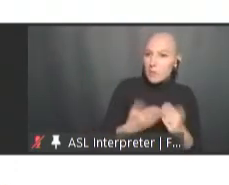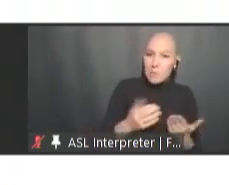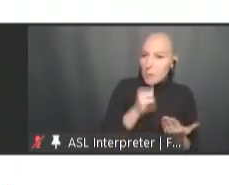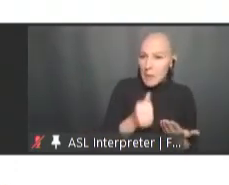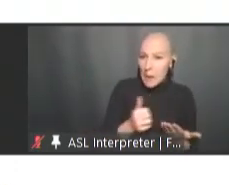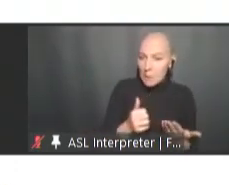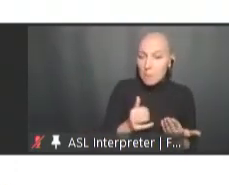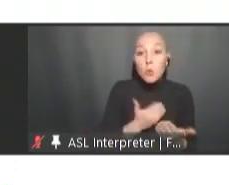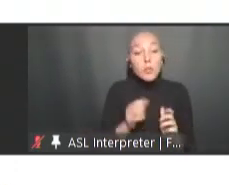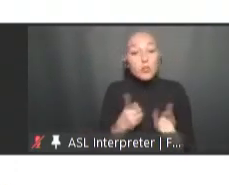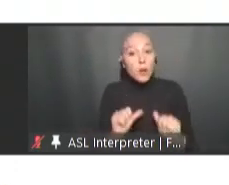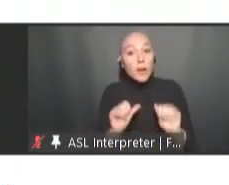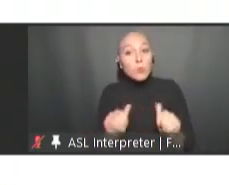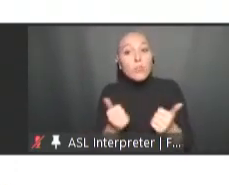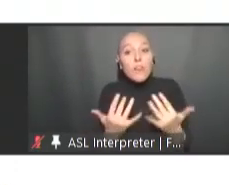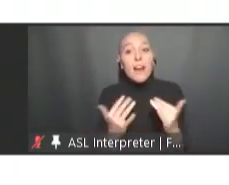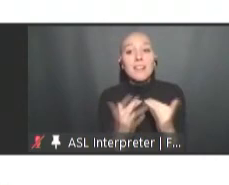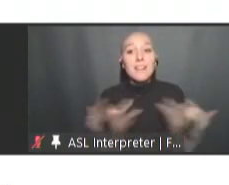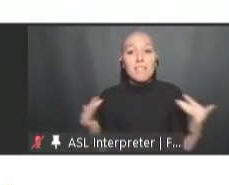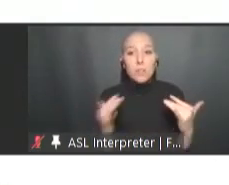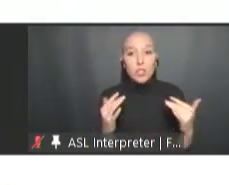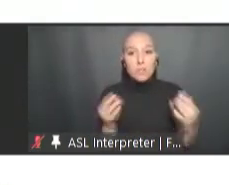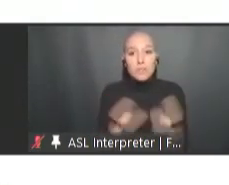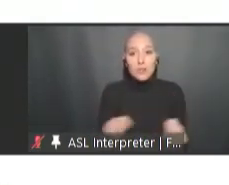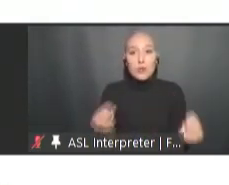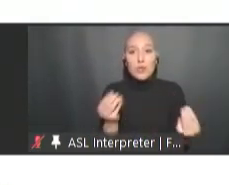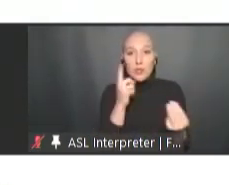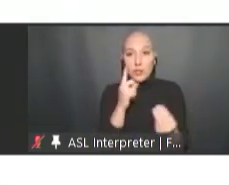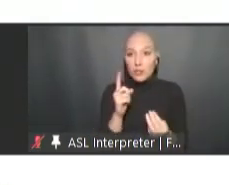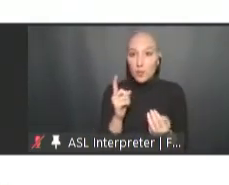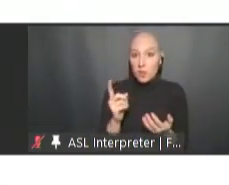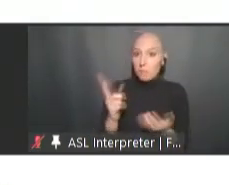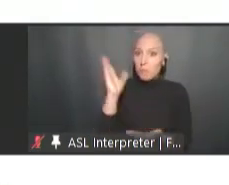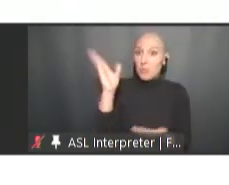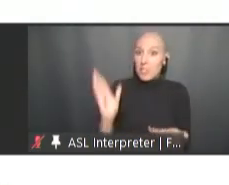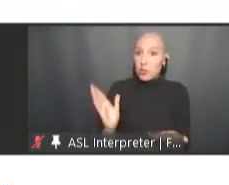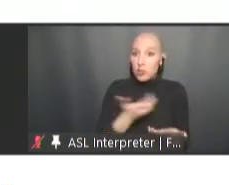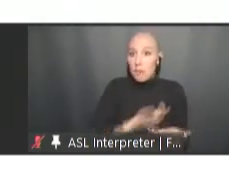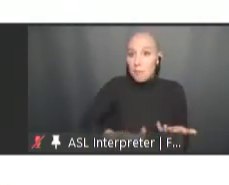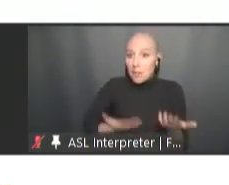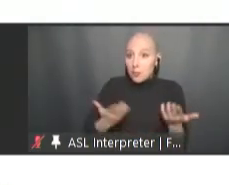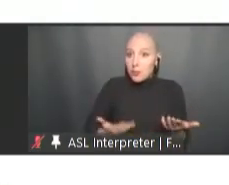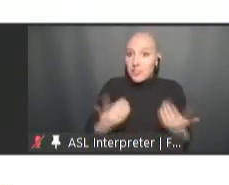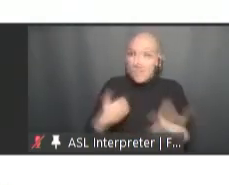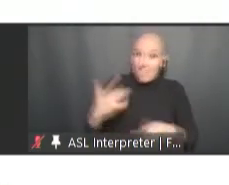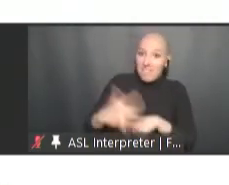for our spokespeople to have available to them to have leave-behinds and so